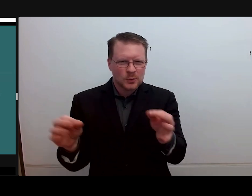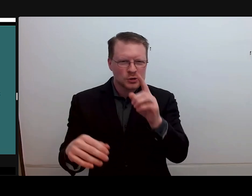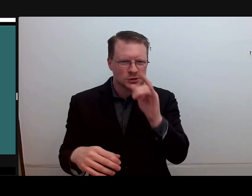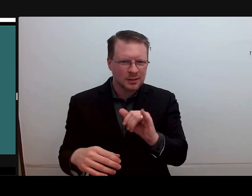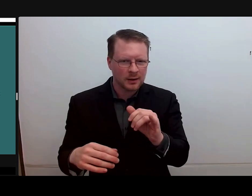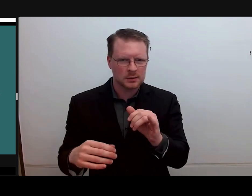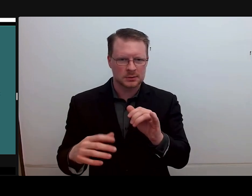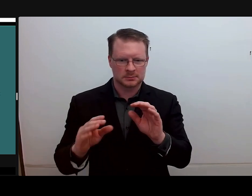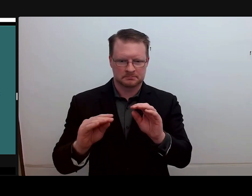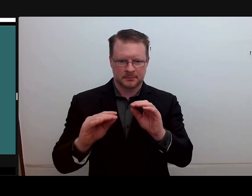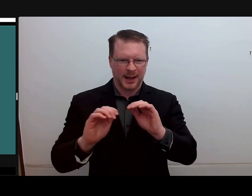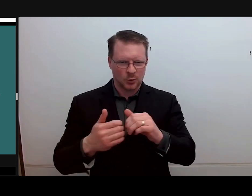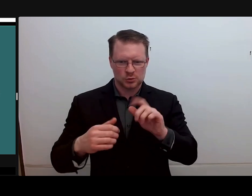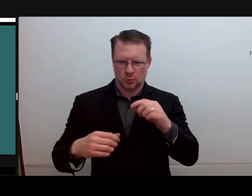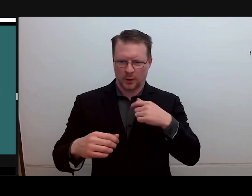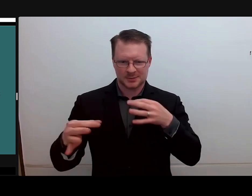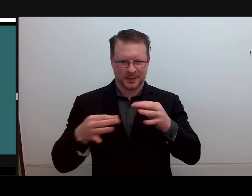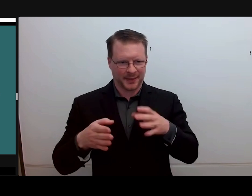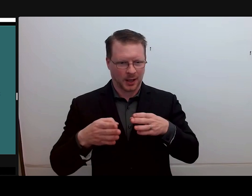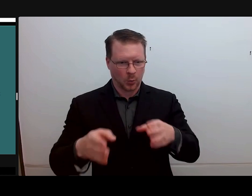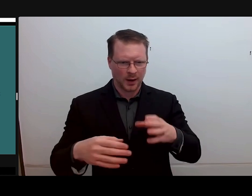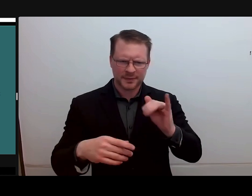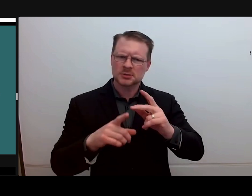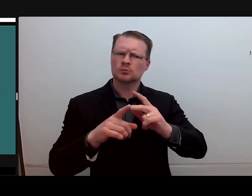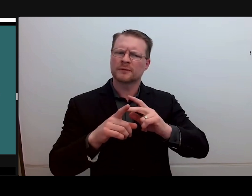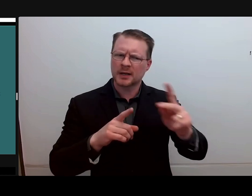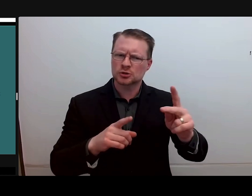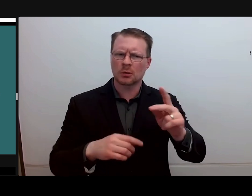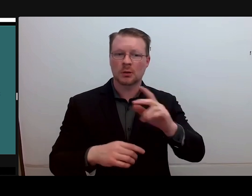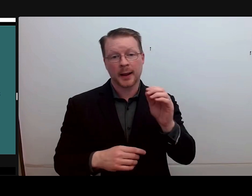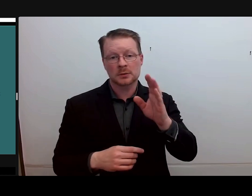How should I disclose, and what does that language look like?